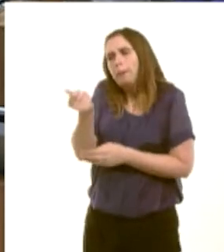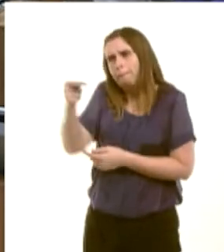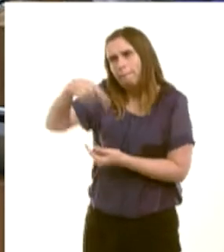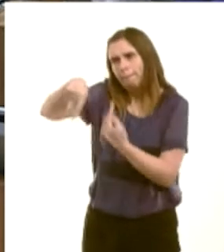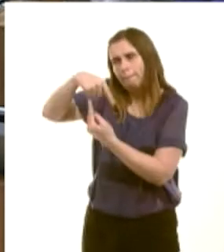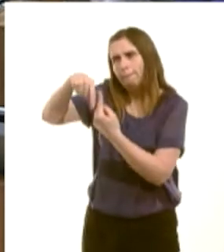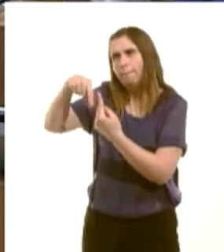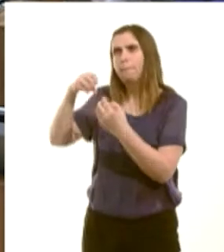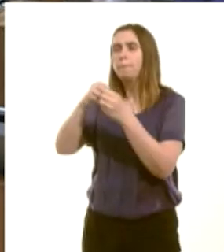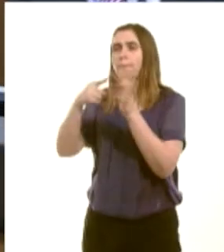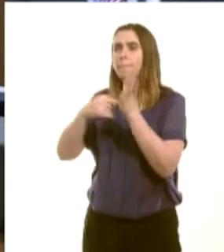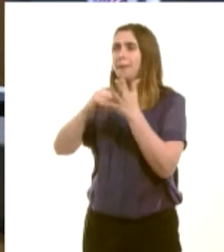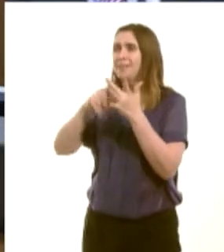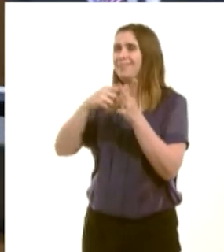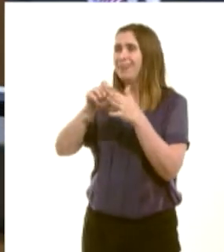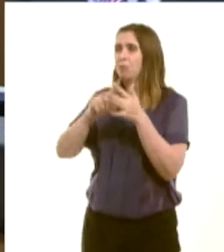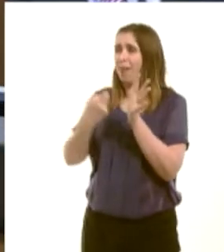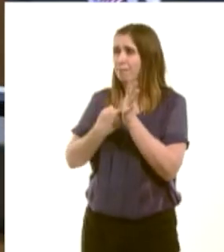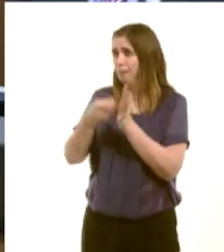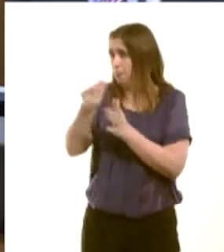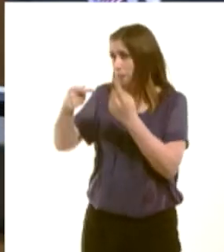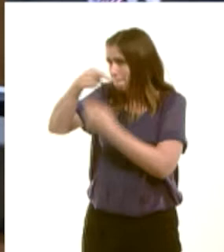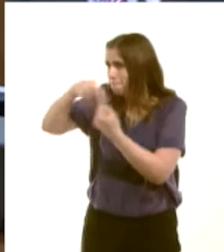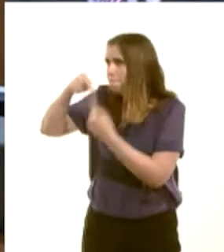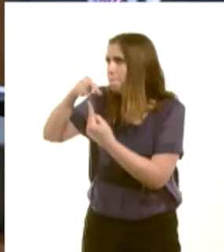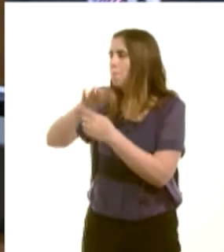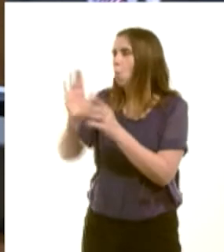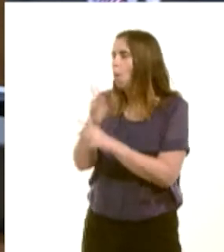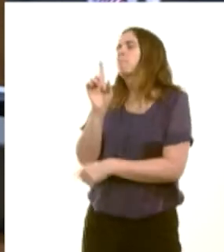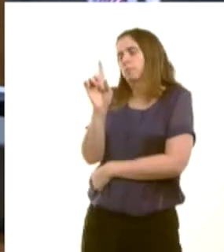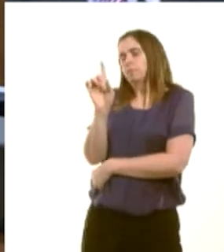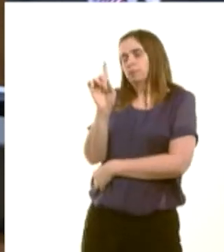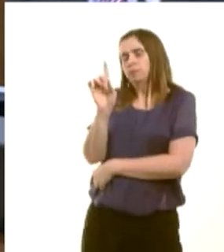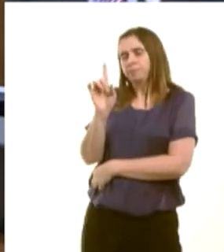of Betsi Cadwaladr. But I do welcome the fact that the consultants, following the invitation